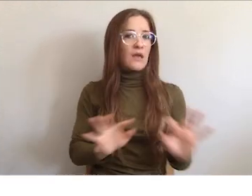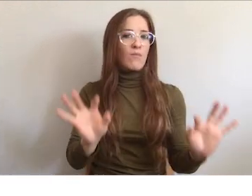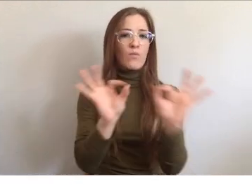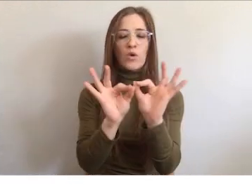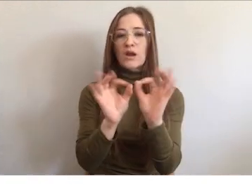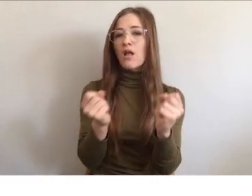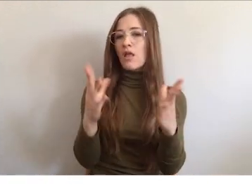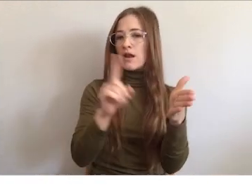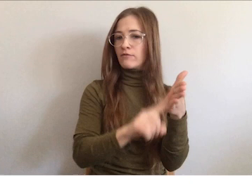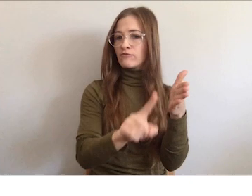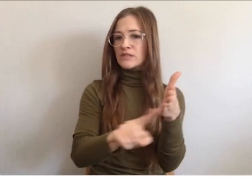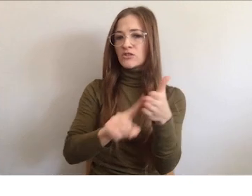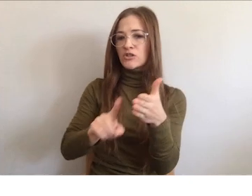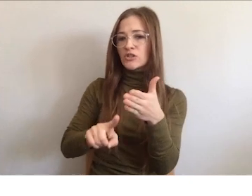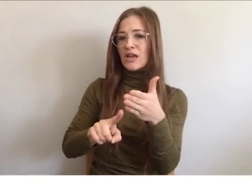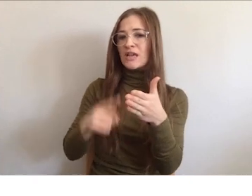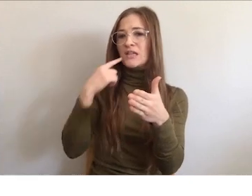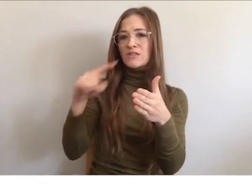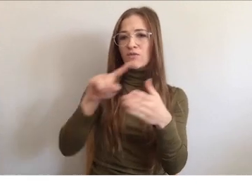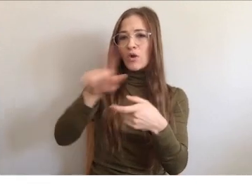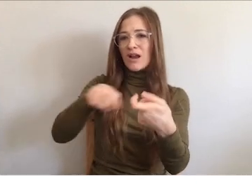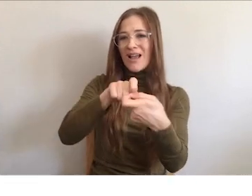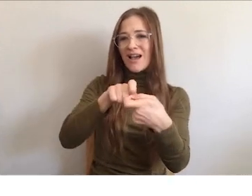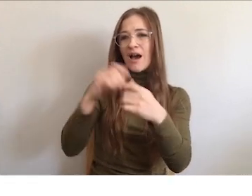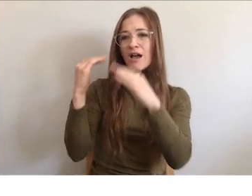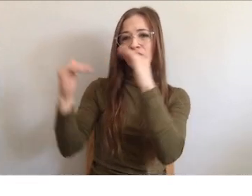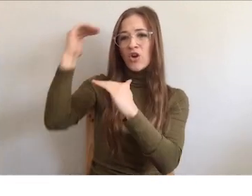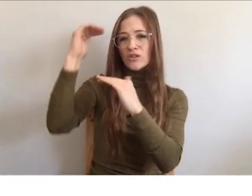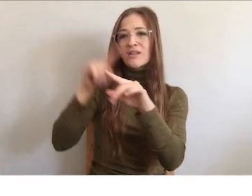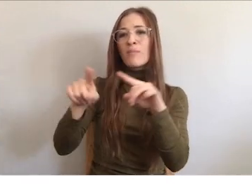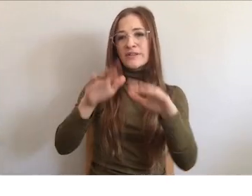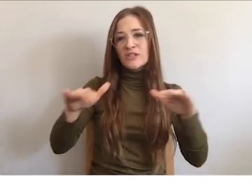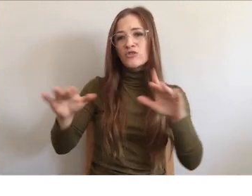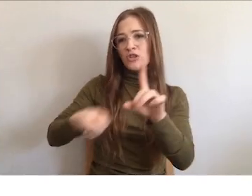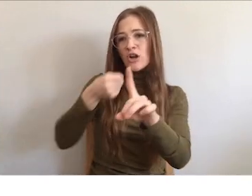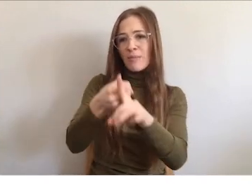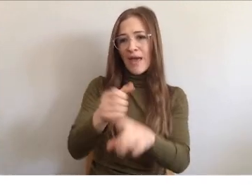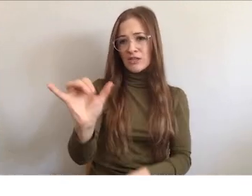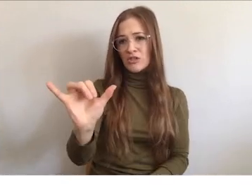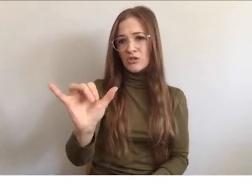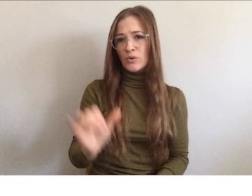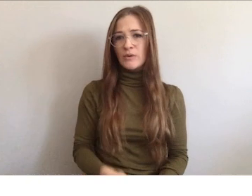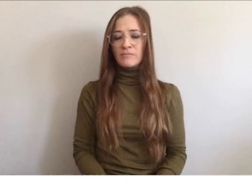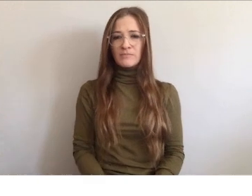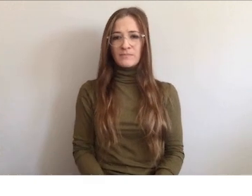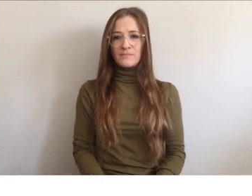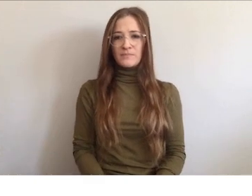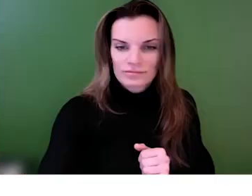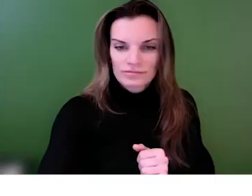important to keep in mind a lot of this research is done on adults. But children are impacted as well. And we are